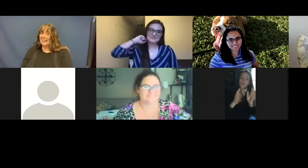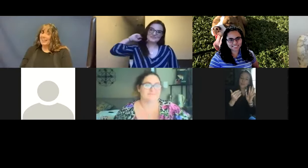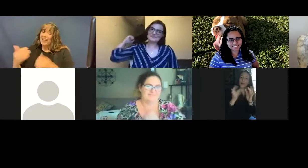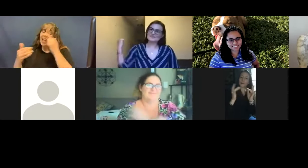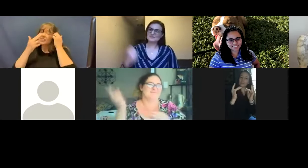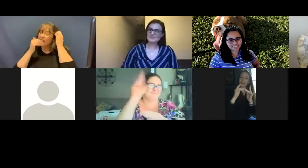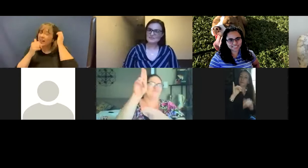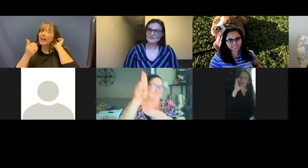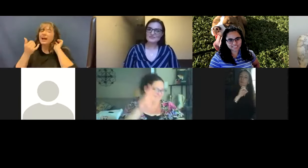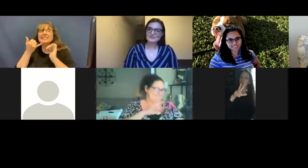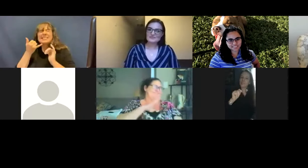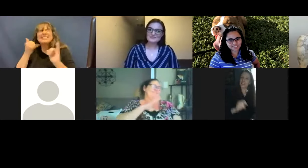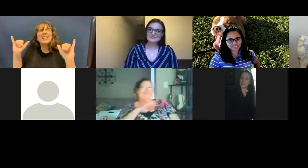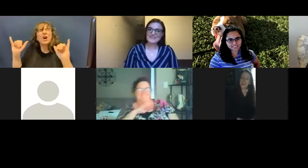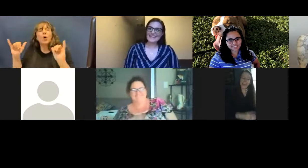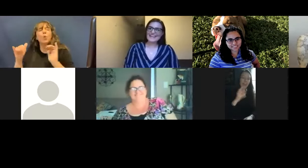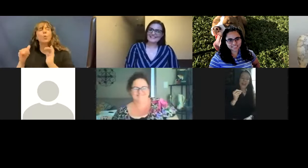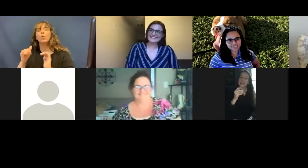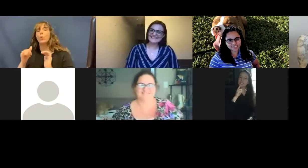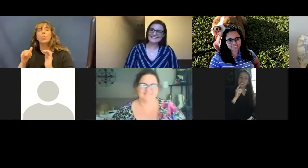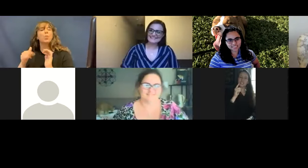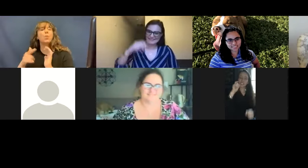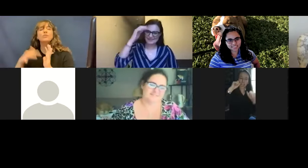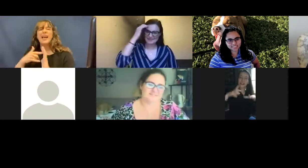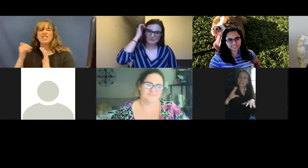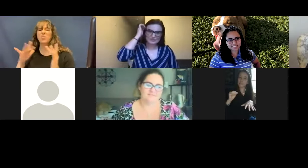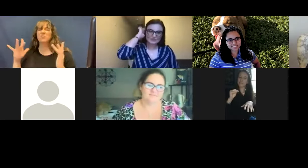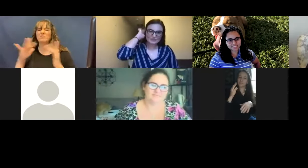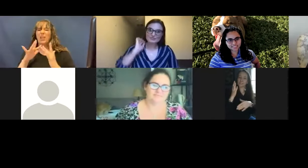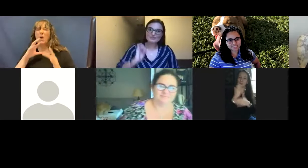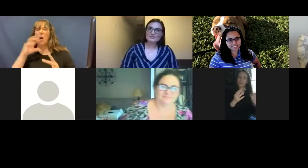once in a while, I'm in touch with that old vet. And it just shocked him for someone to